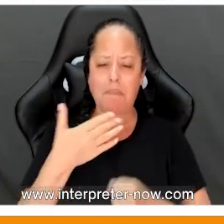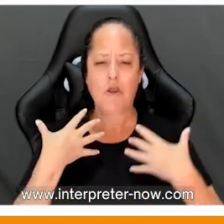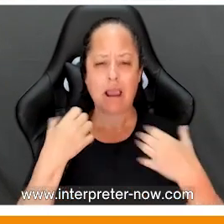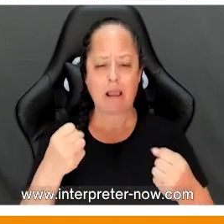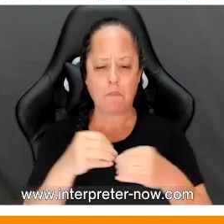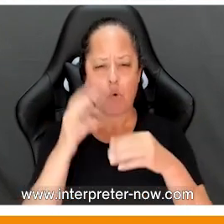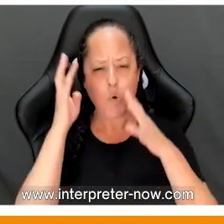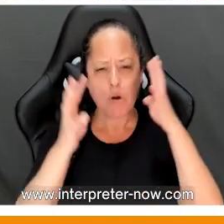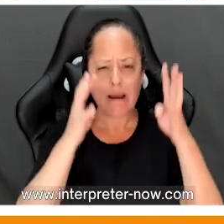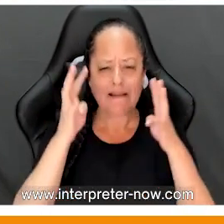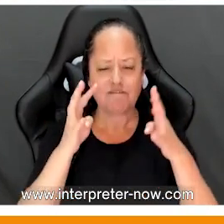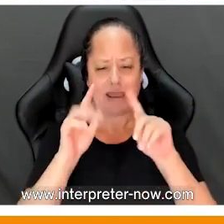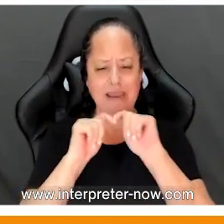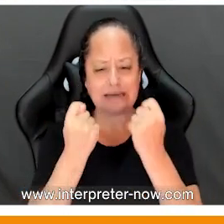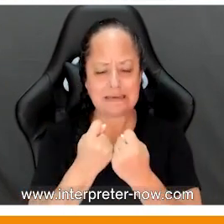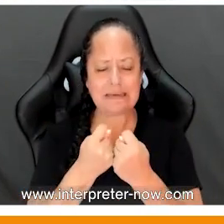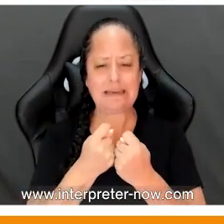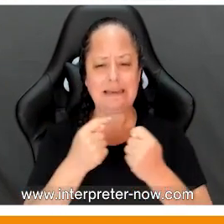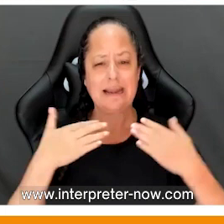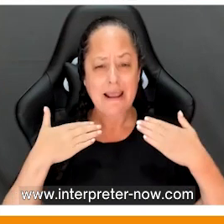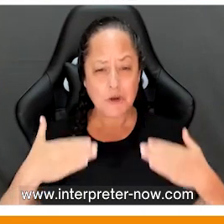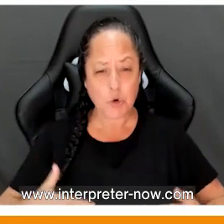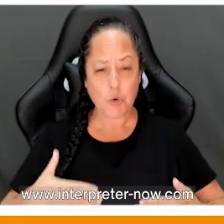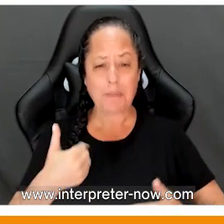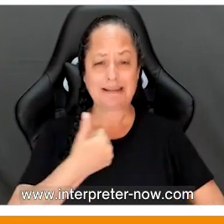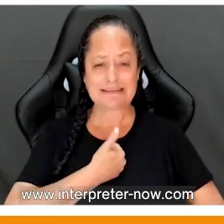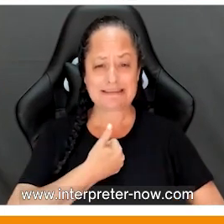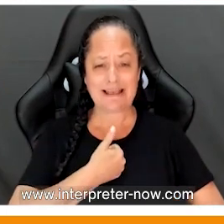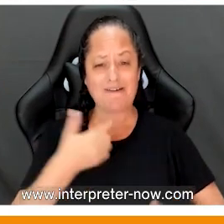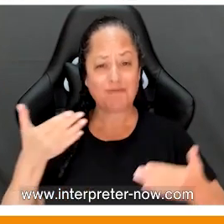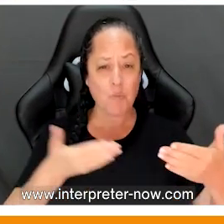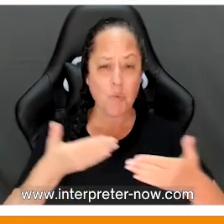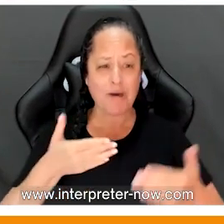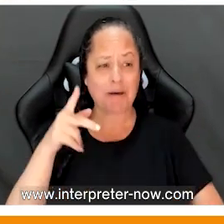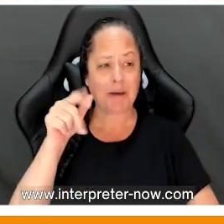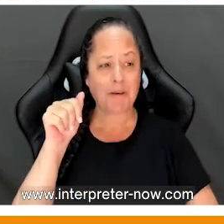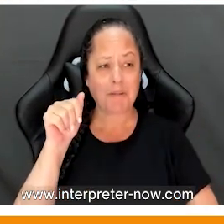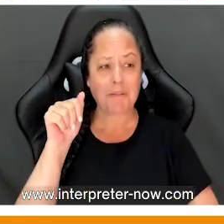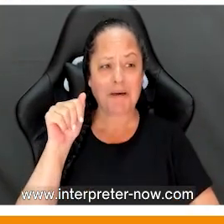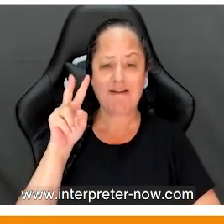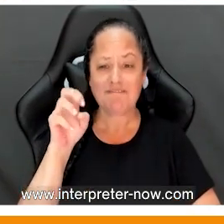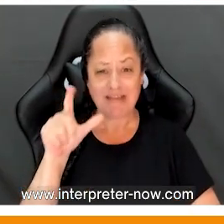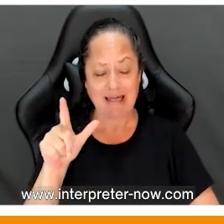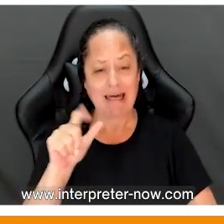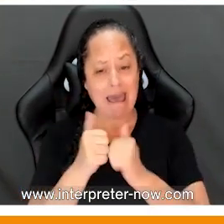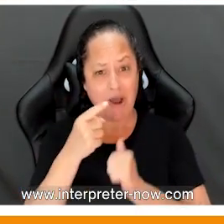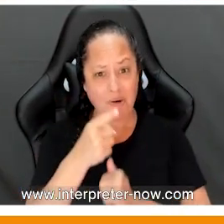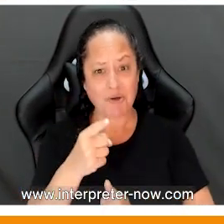more innovative, and more productive teams, humans, selves. So welcome, Pabel. How are you? Thank you.